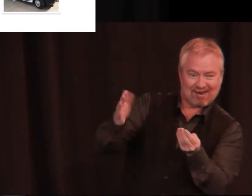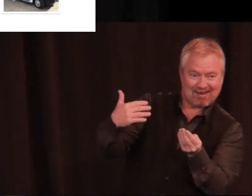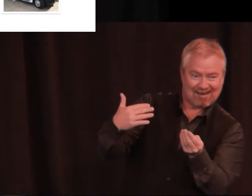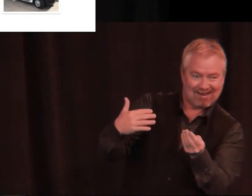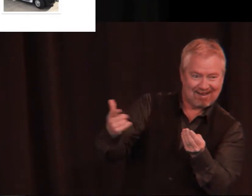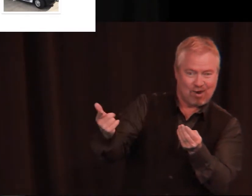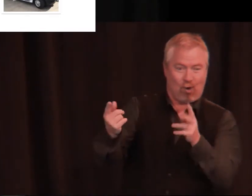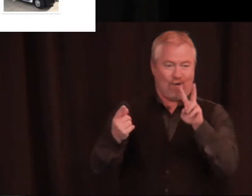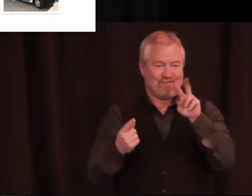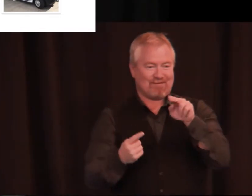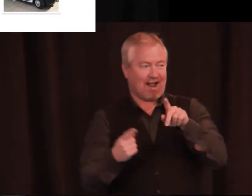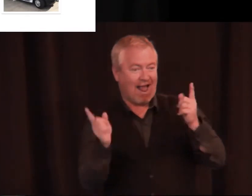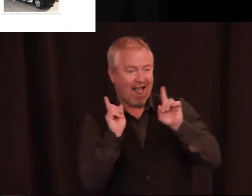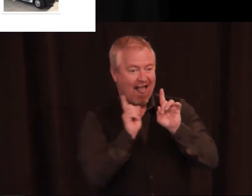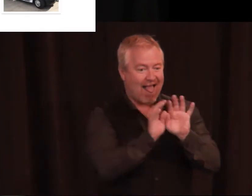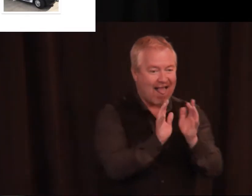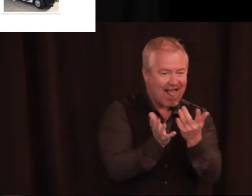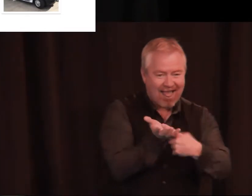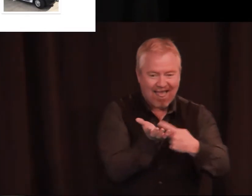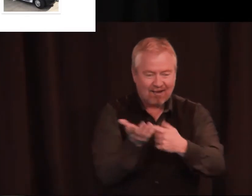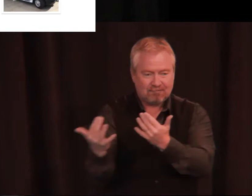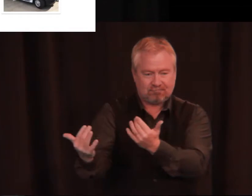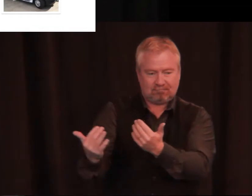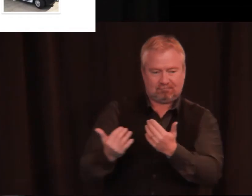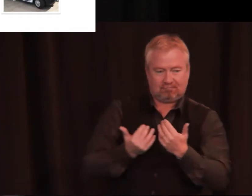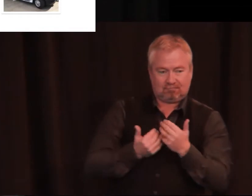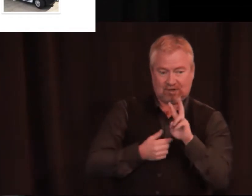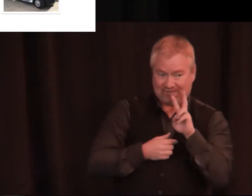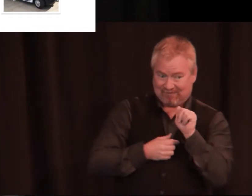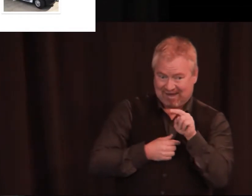So they all come running out and can't wait to get into the van.